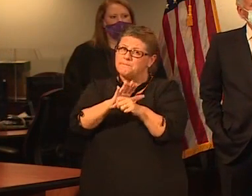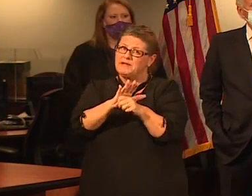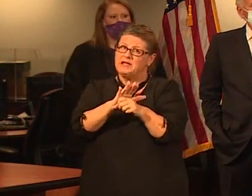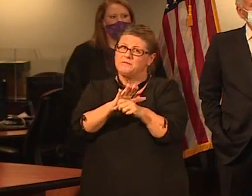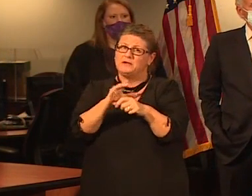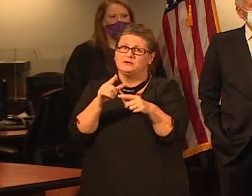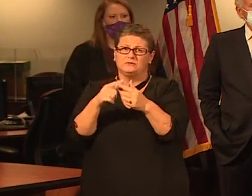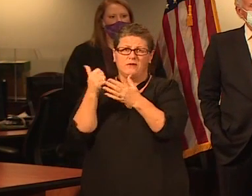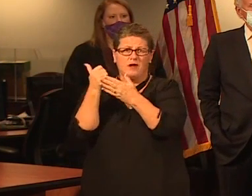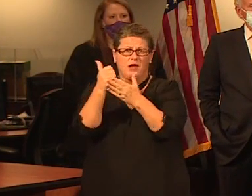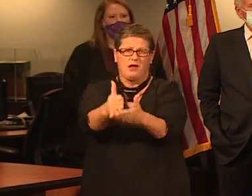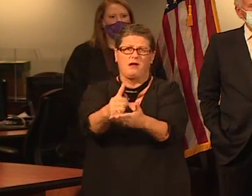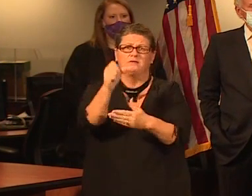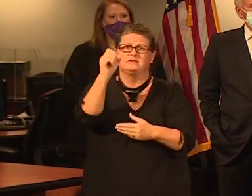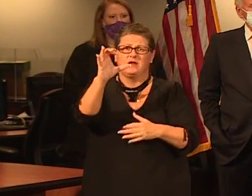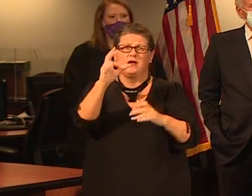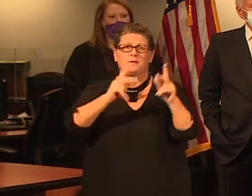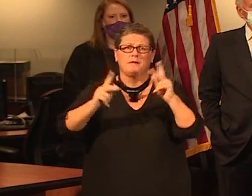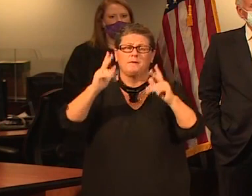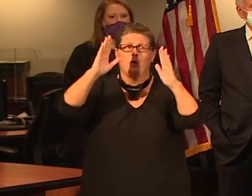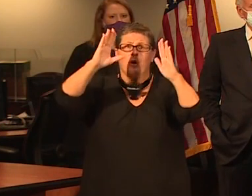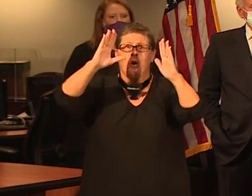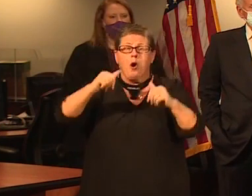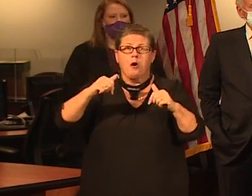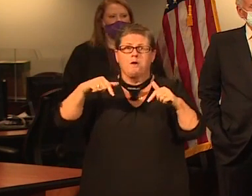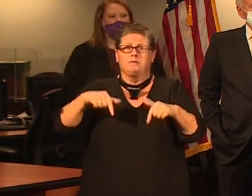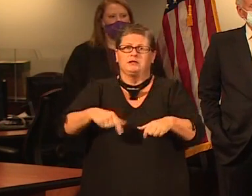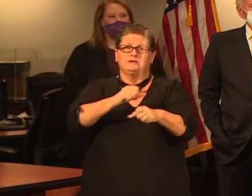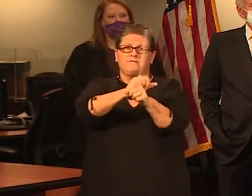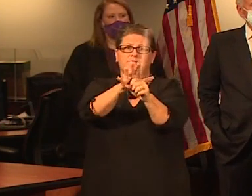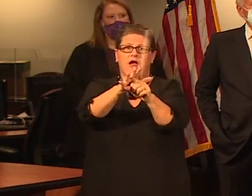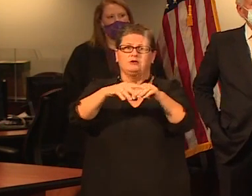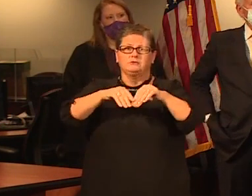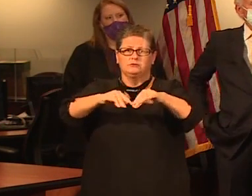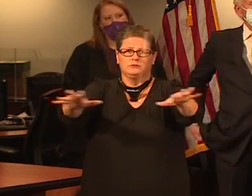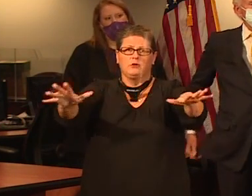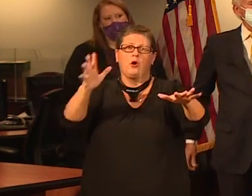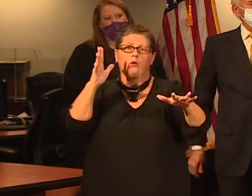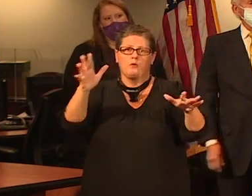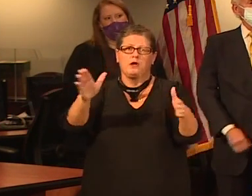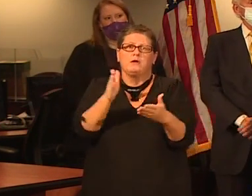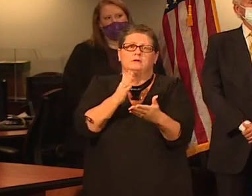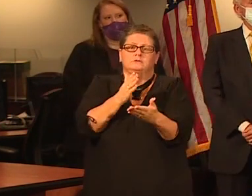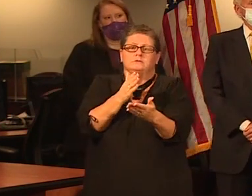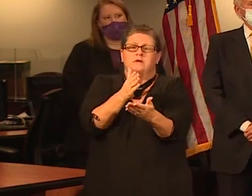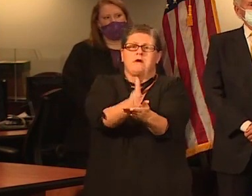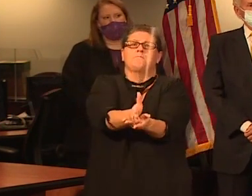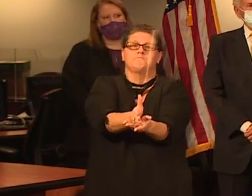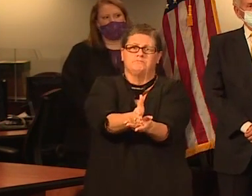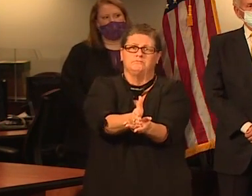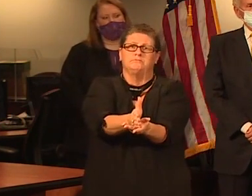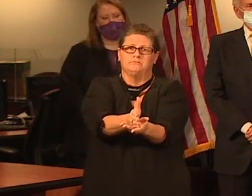IT IS BECAUSE OF THEIR TIRELESS COMMITMENT AND DEDICATION THAT SOUTH CAROLINA CAN BE HOPEFUL THAT WE WILL BRING THIS VIRUS UNDER CONTROL.